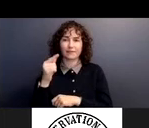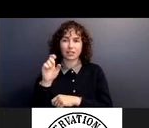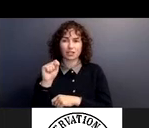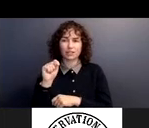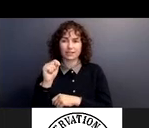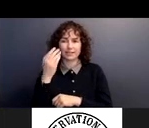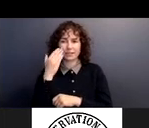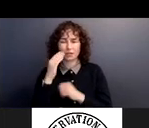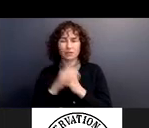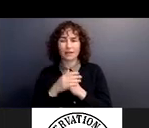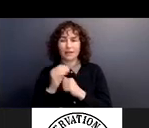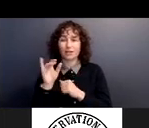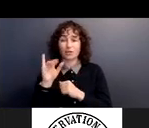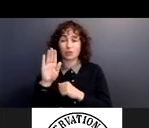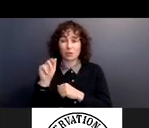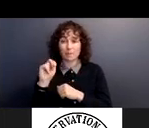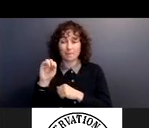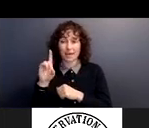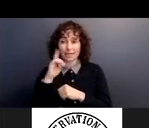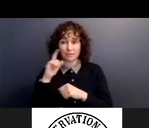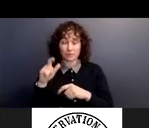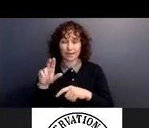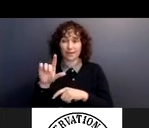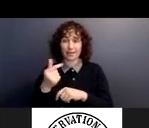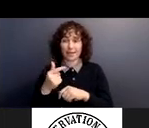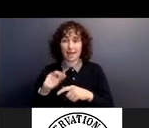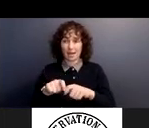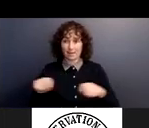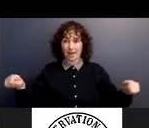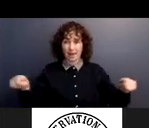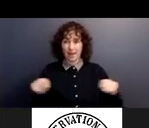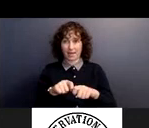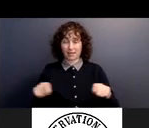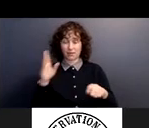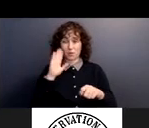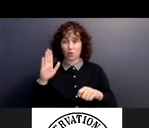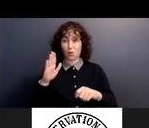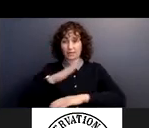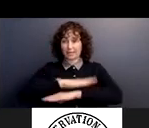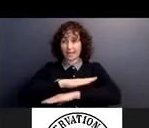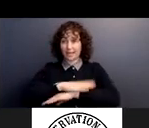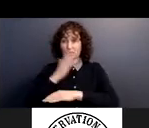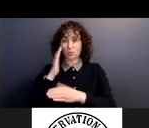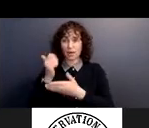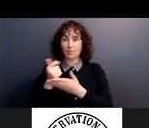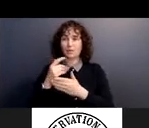and leg bands that go across the legs of their desk And this often helps bring them to a state of calm.